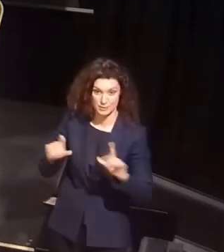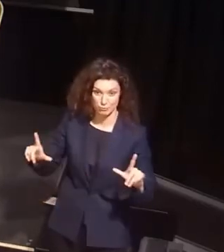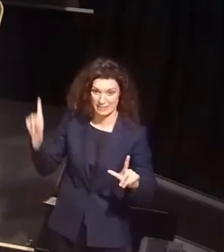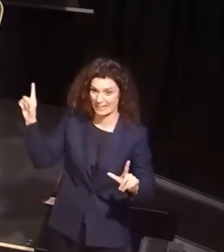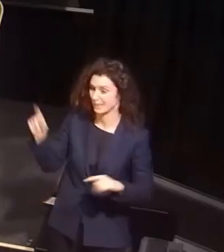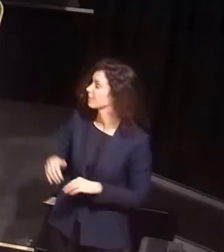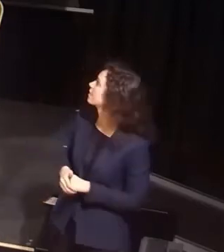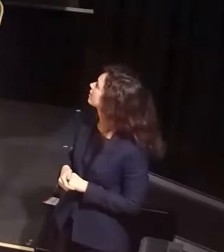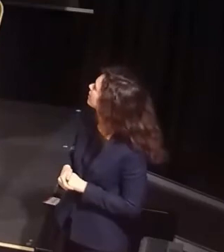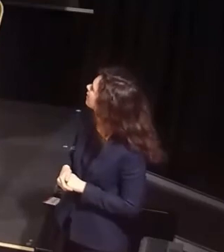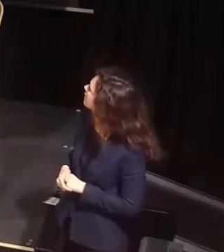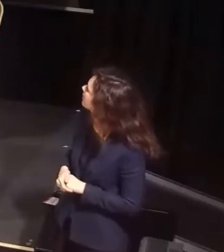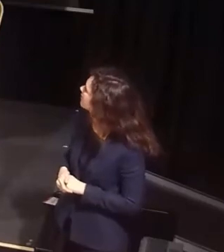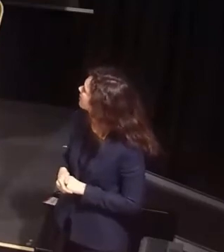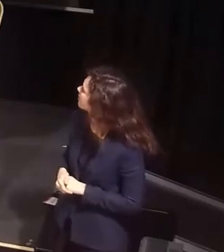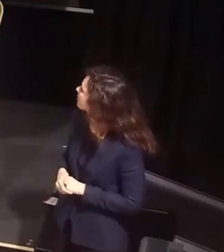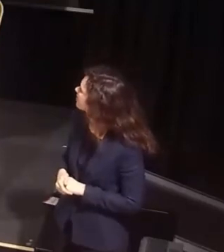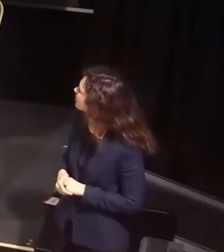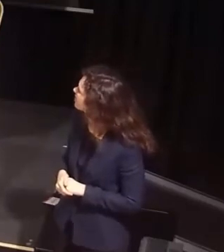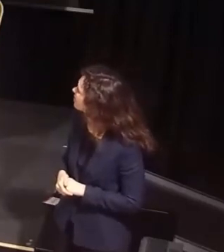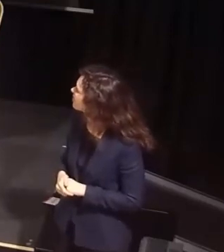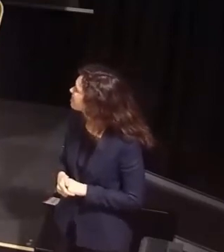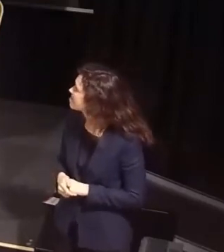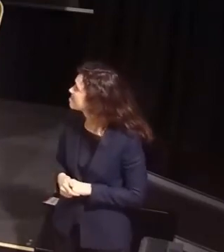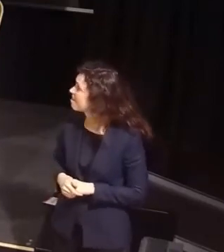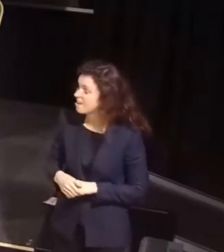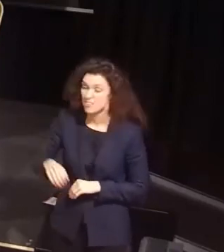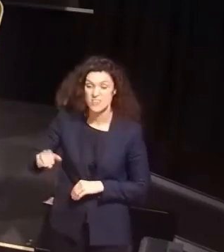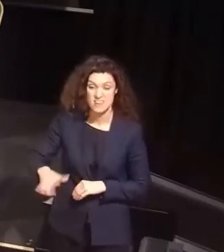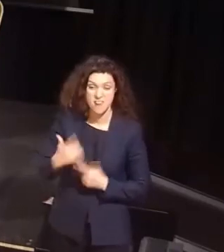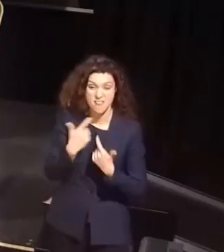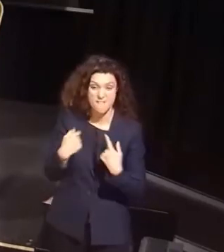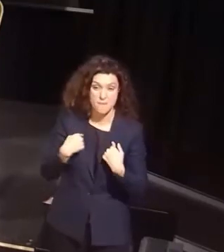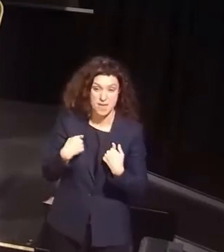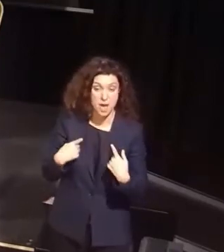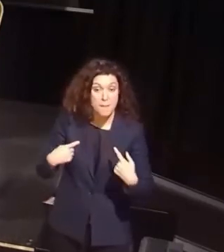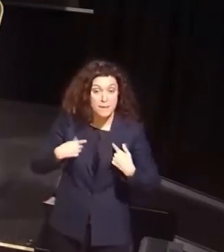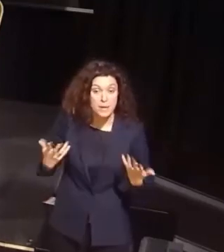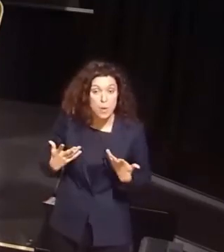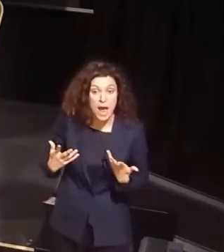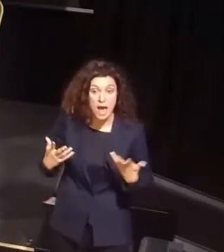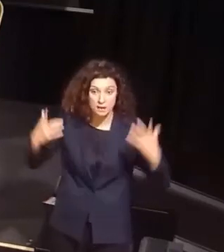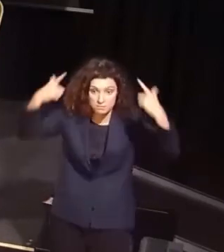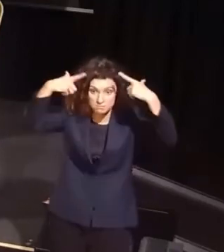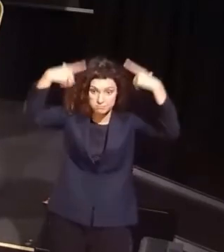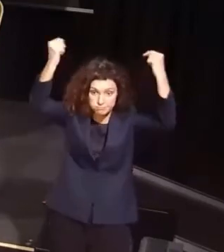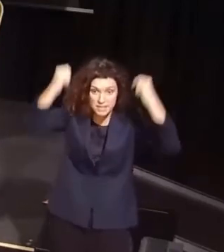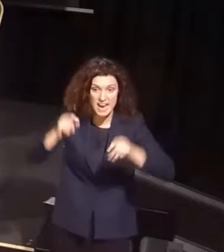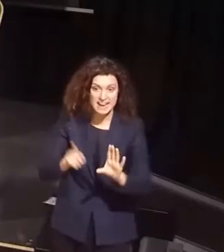is currently laughing at me in the photos. I am wearing a giant Pikachu outfit, if you can't see it.